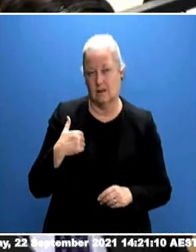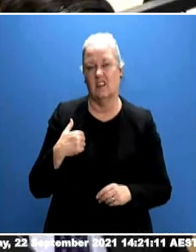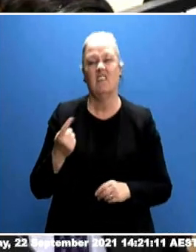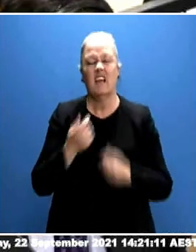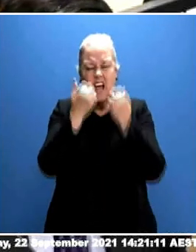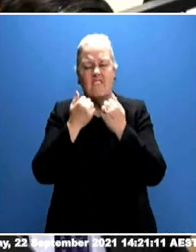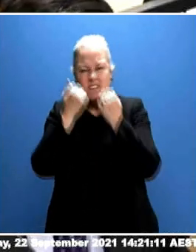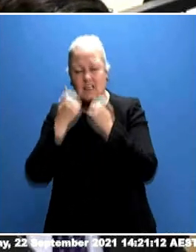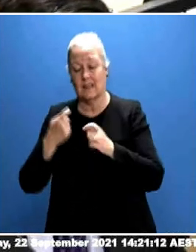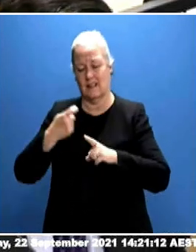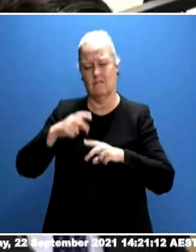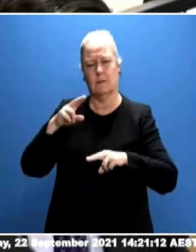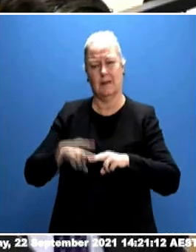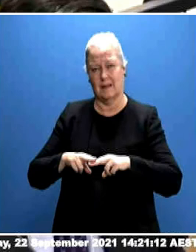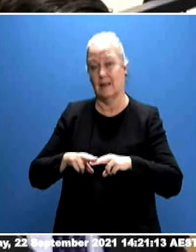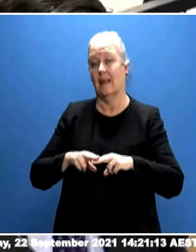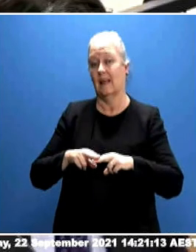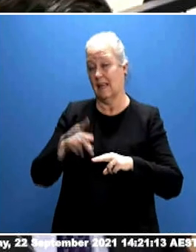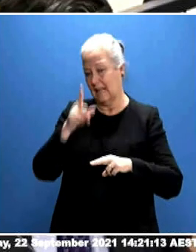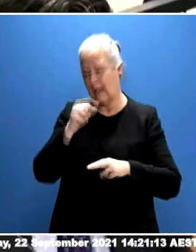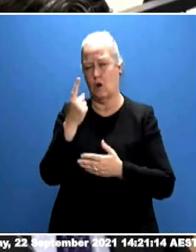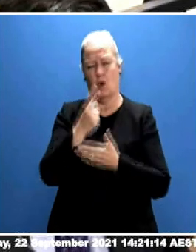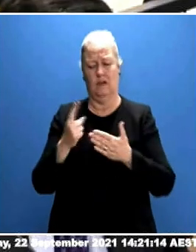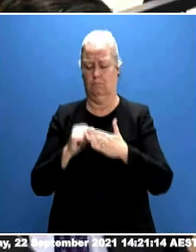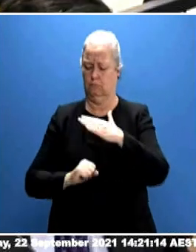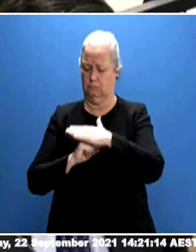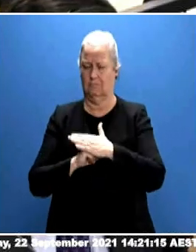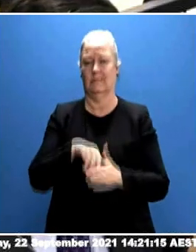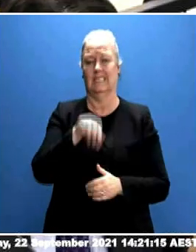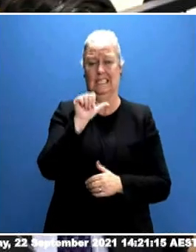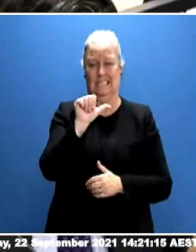can contain a maximum of six children at any one time. That's correct.